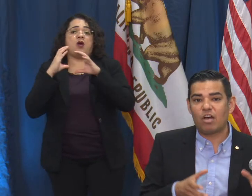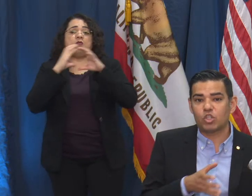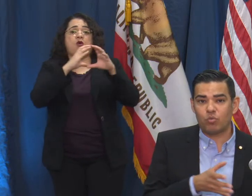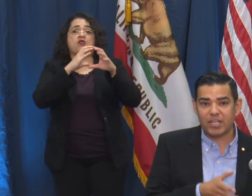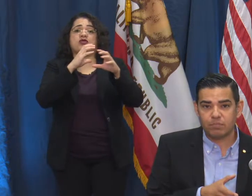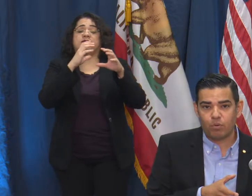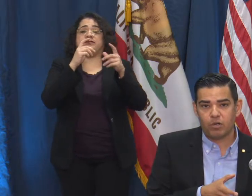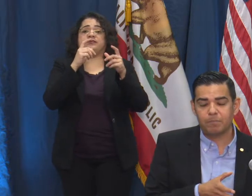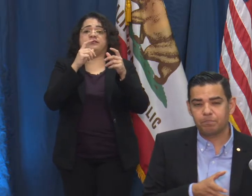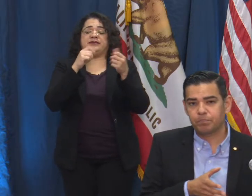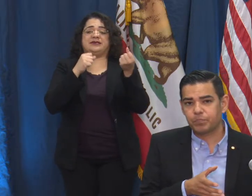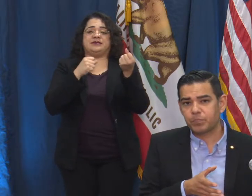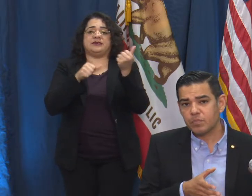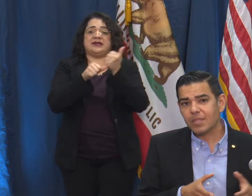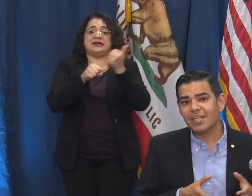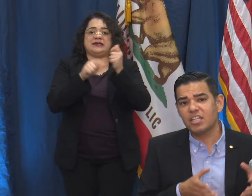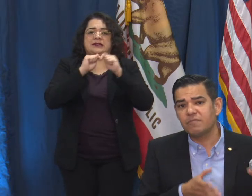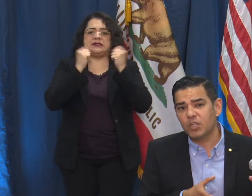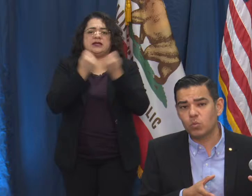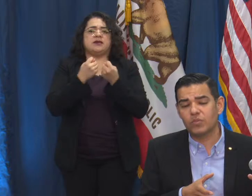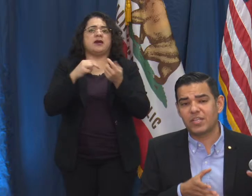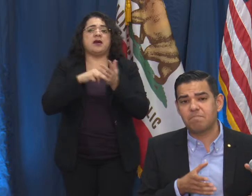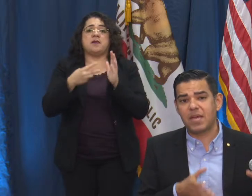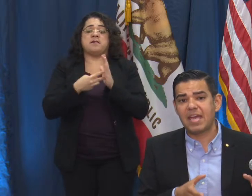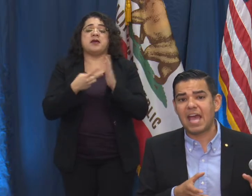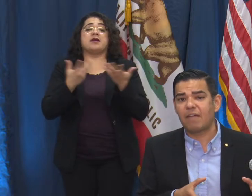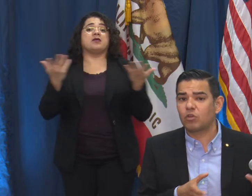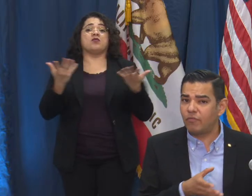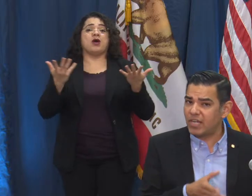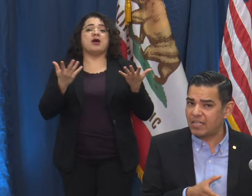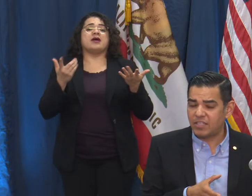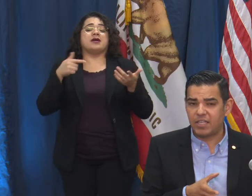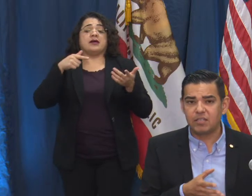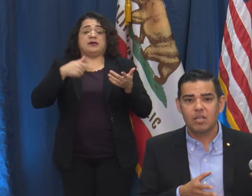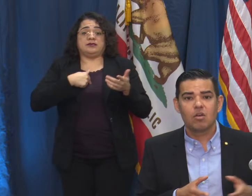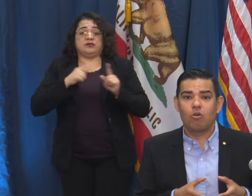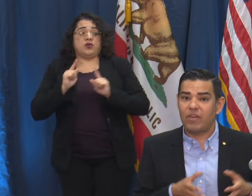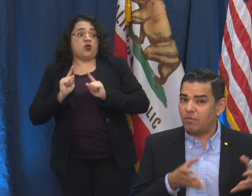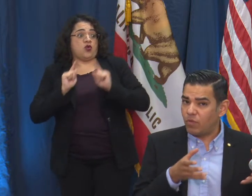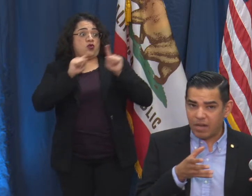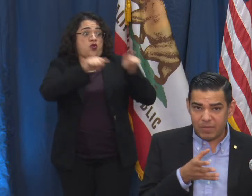transport individuals that may have COVID-19 or that that have been